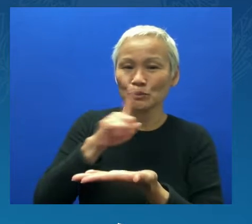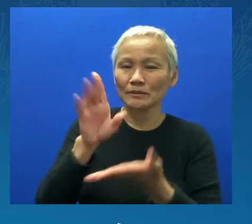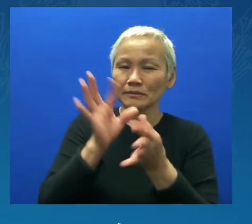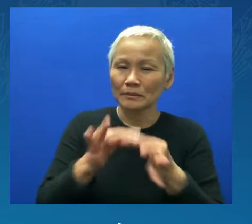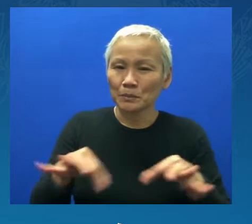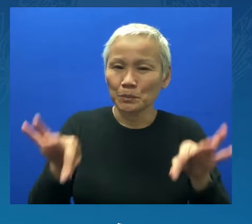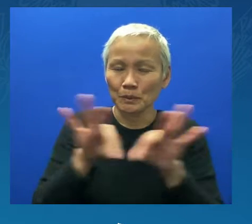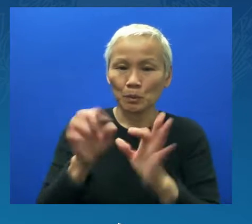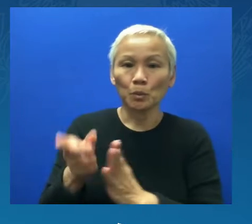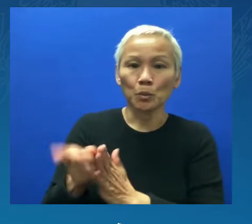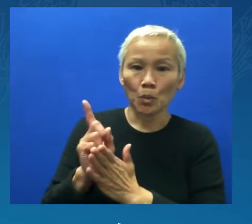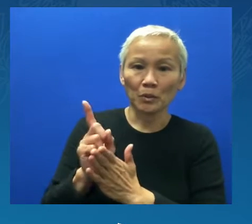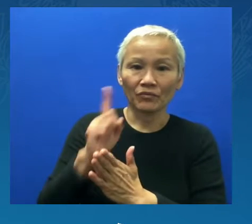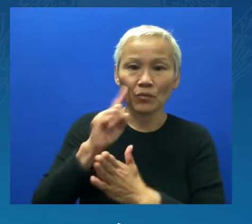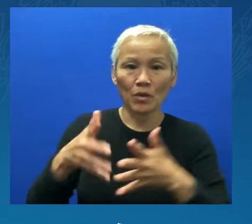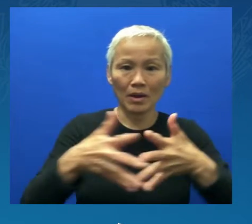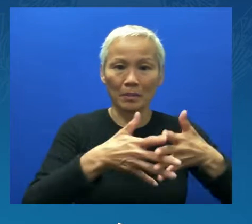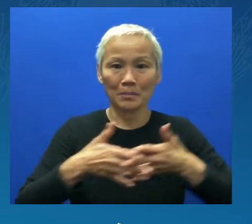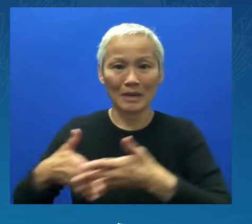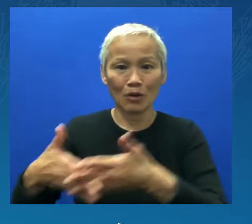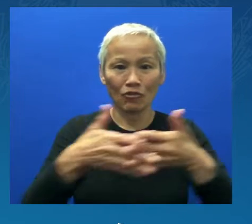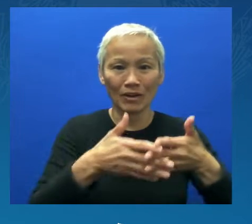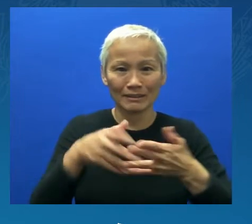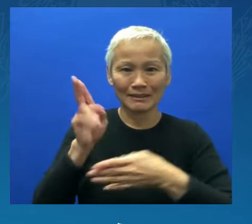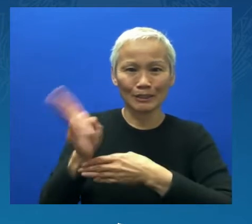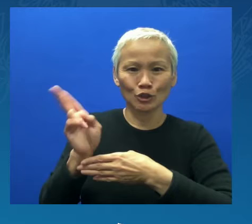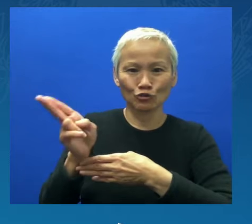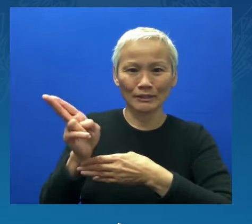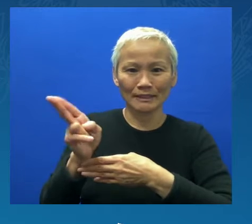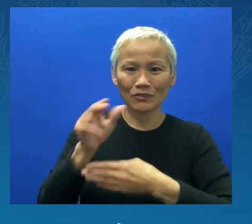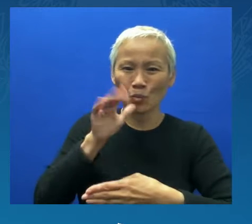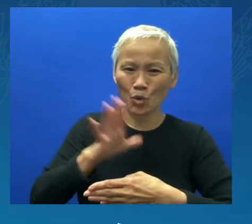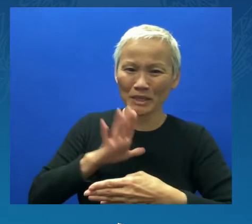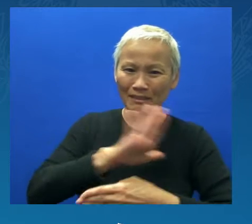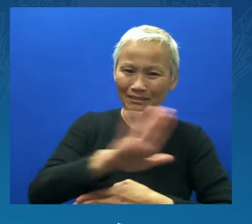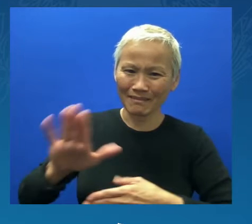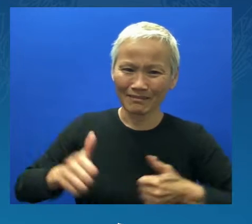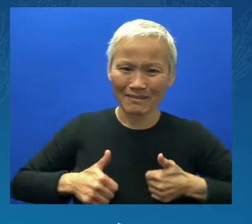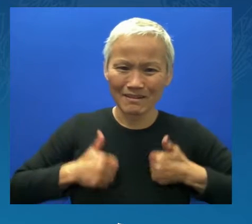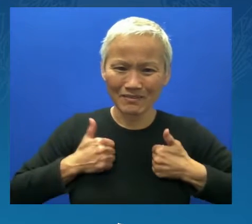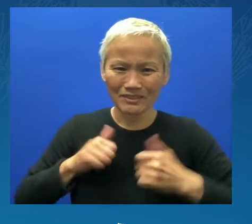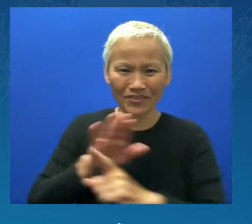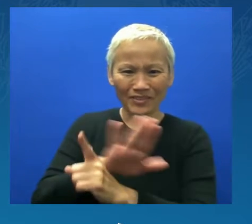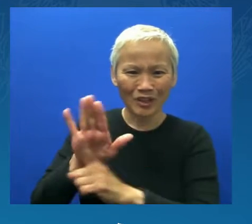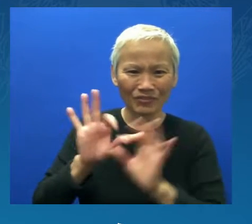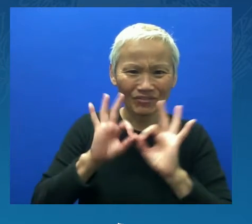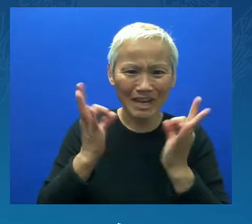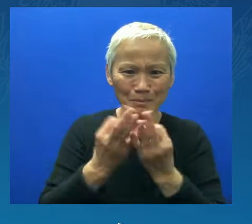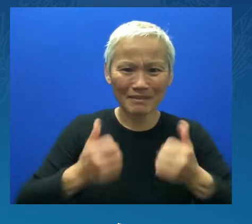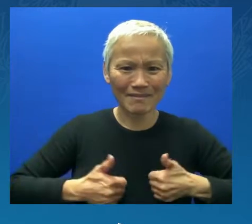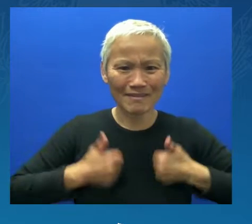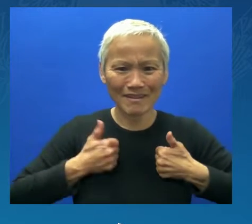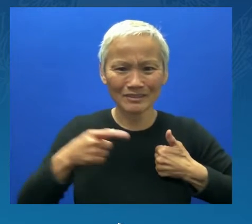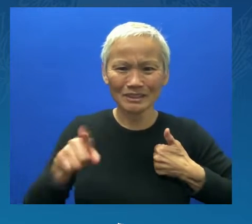and in the lives of women and their families. And you've been such an incredible champion. Would you talk to us a little bit about